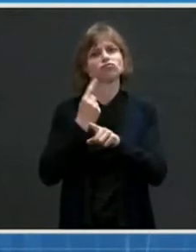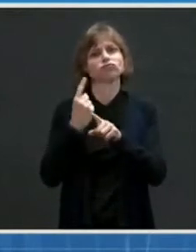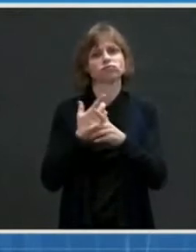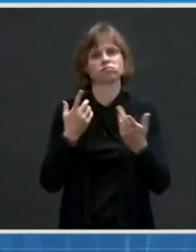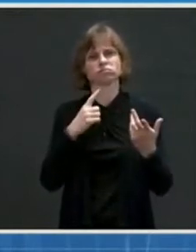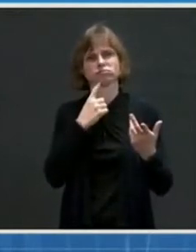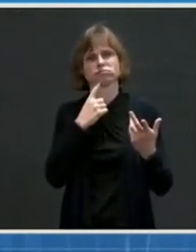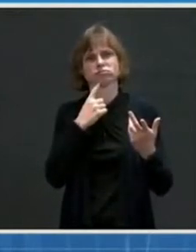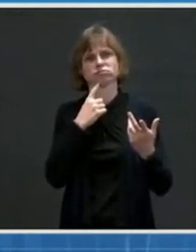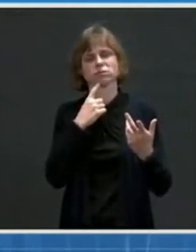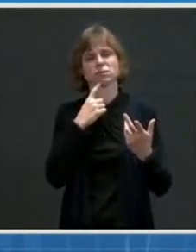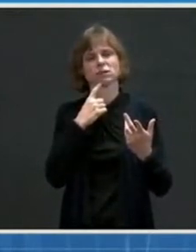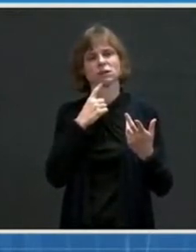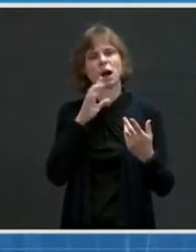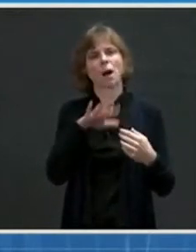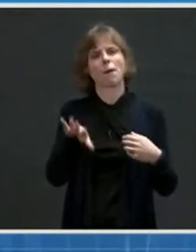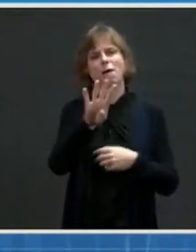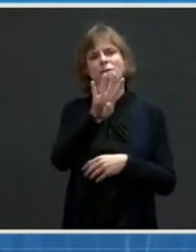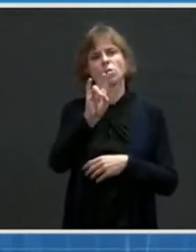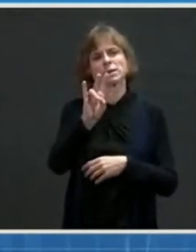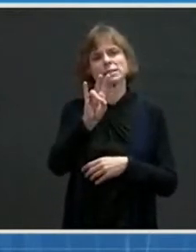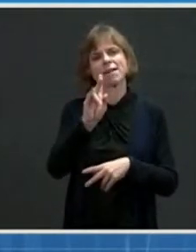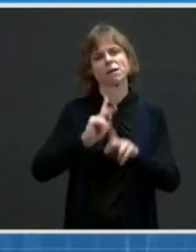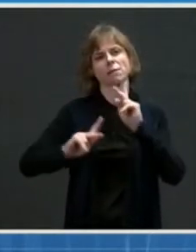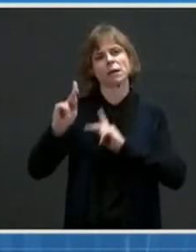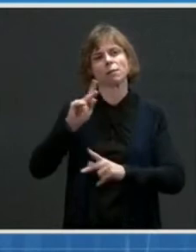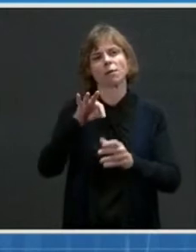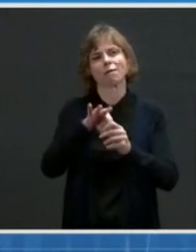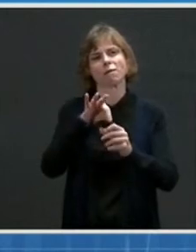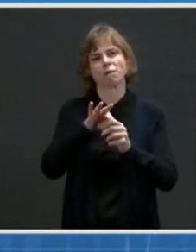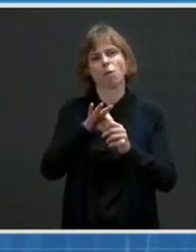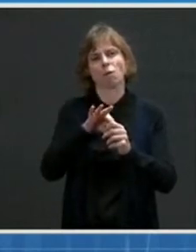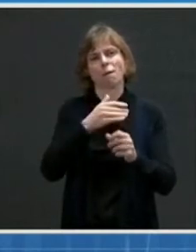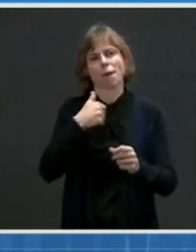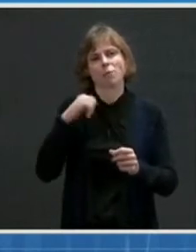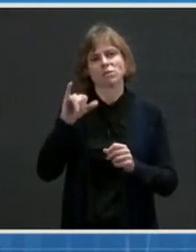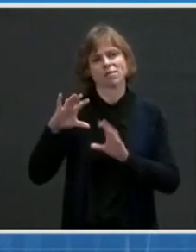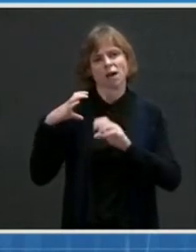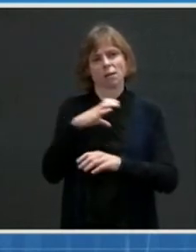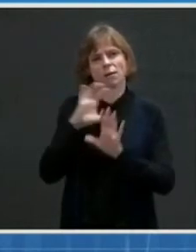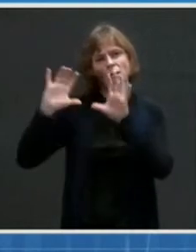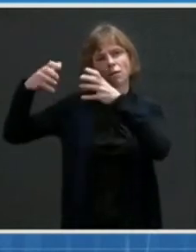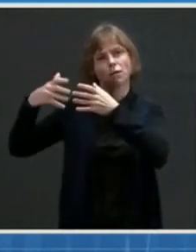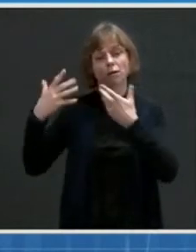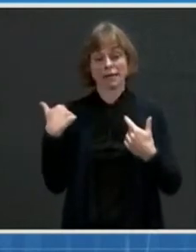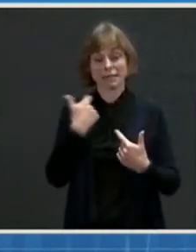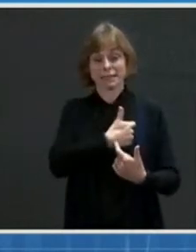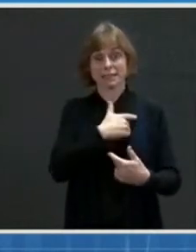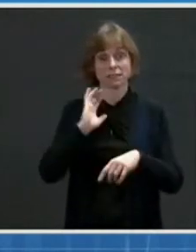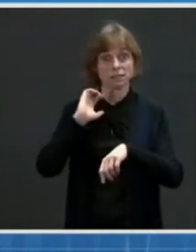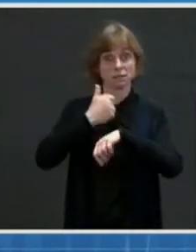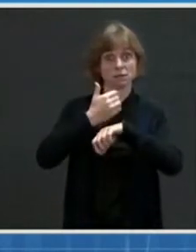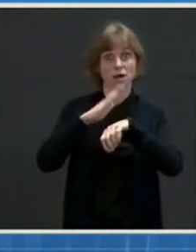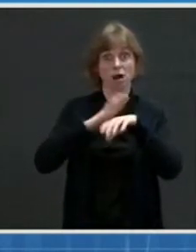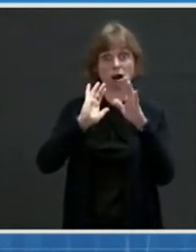IT IS A LIVING DOCUMENT, AS I MENTIONED, THERE ARE 47 VOTING